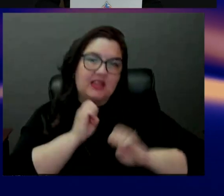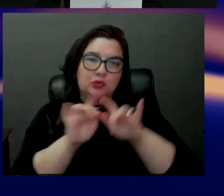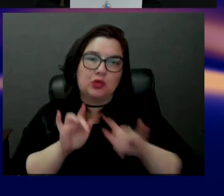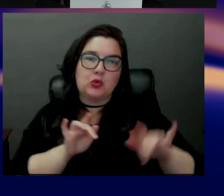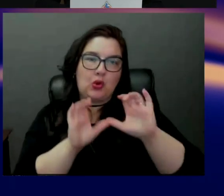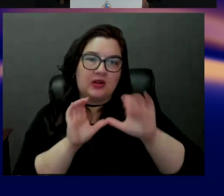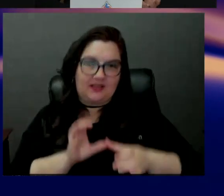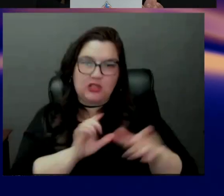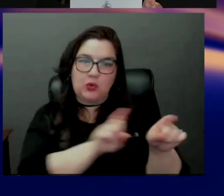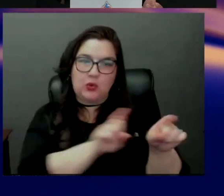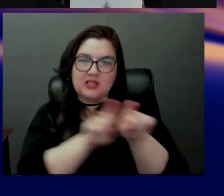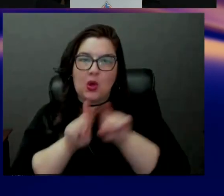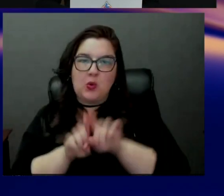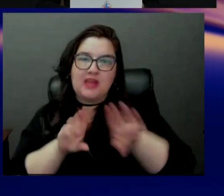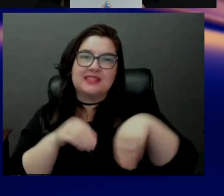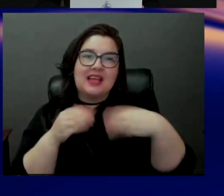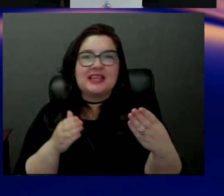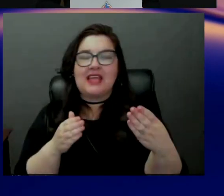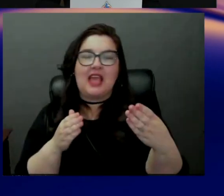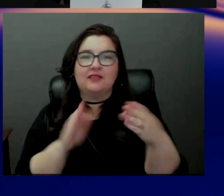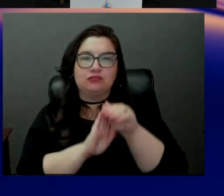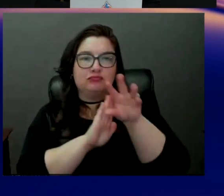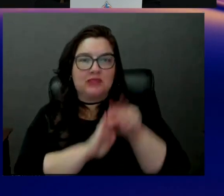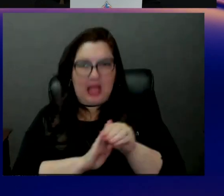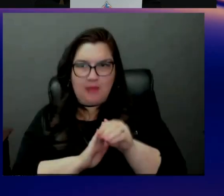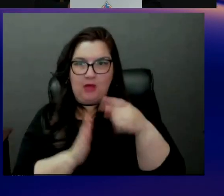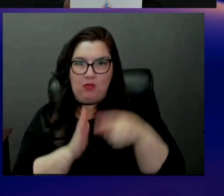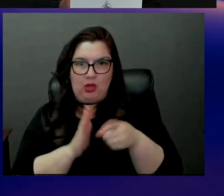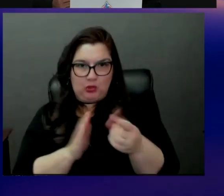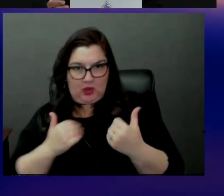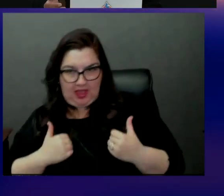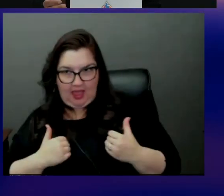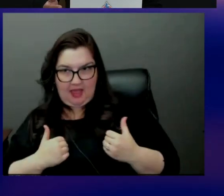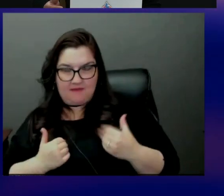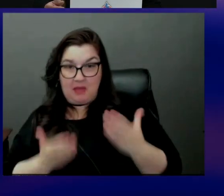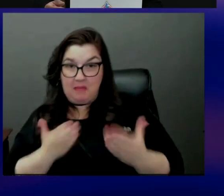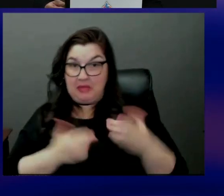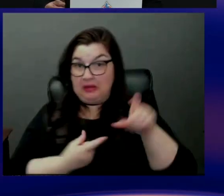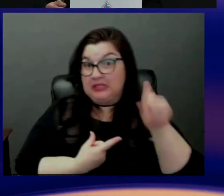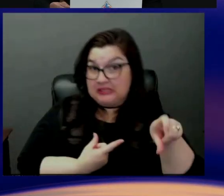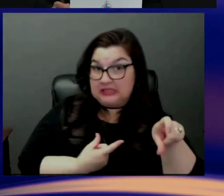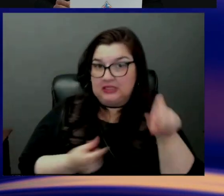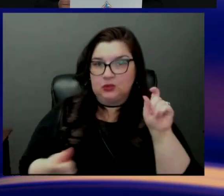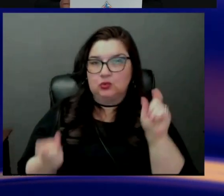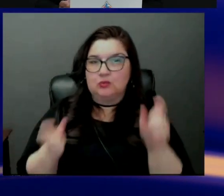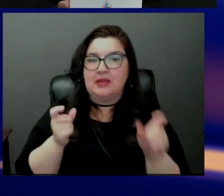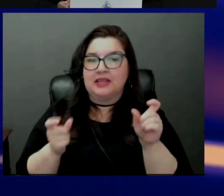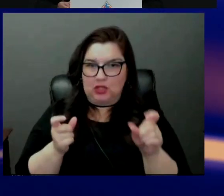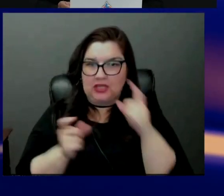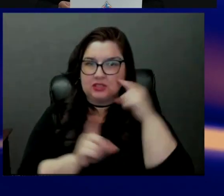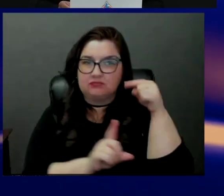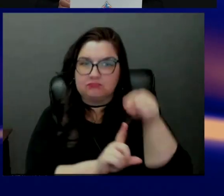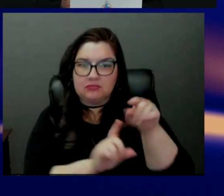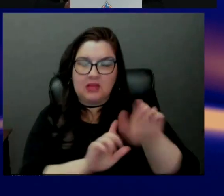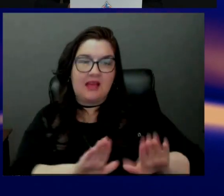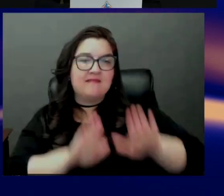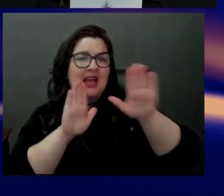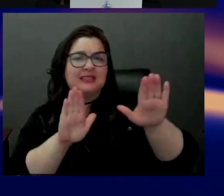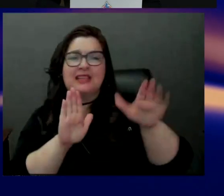So it gives you kind of a snapshot of what you have and what you may need to make changes for. A fantastic resource as part of that security